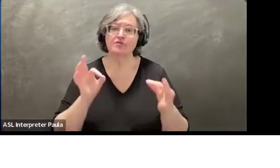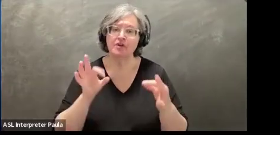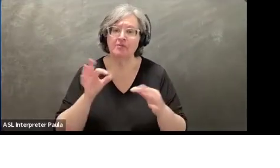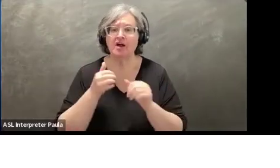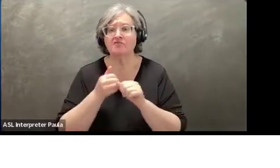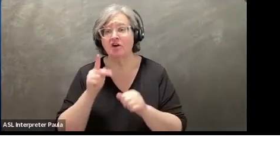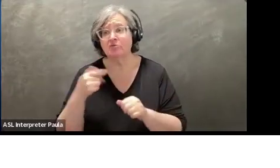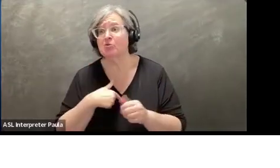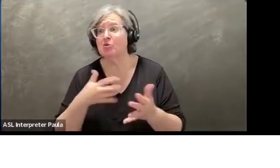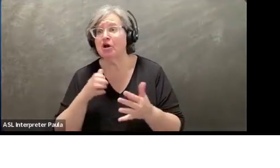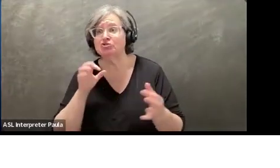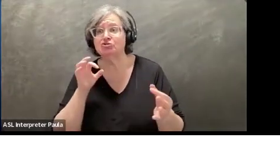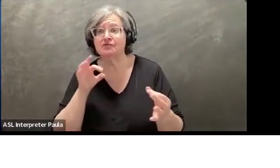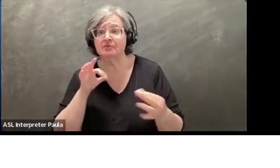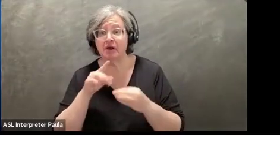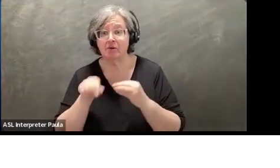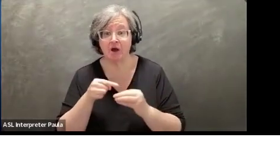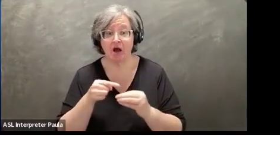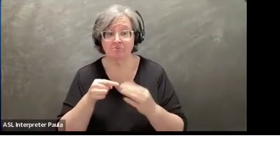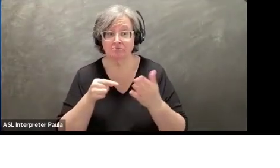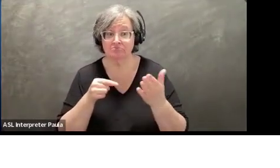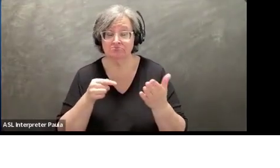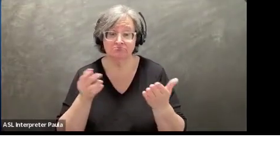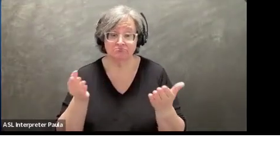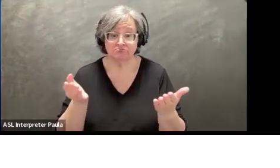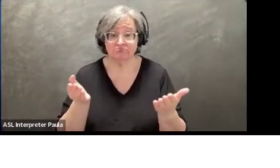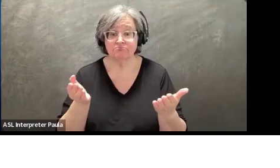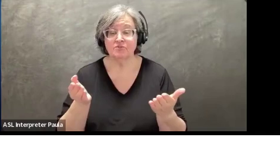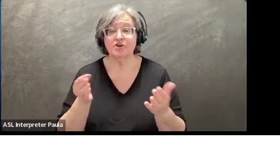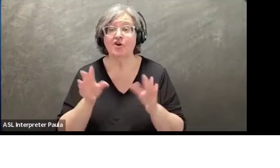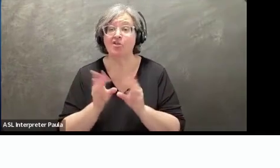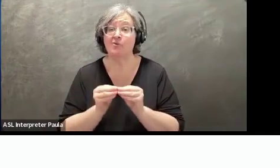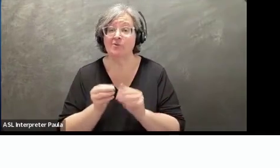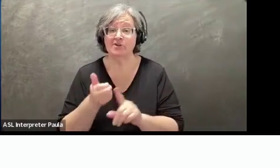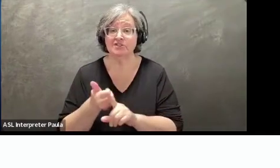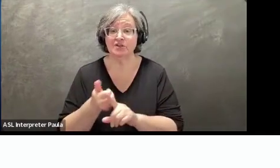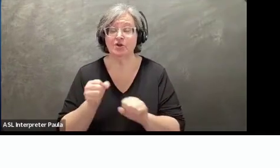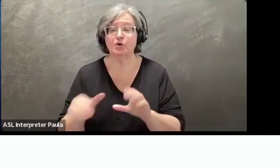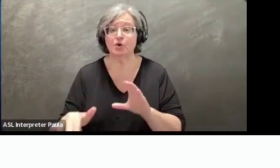your feedback about the webinar itself, and you can email us at